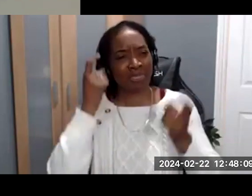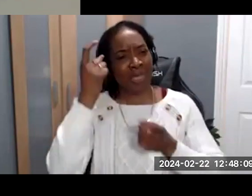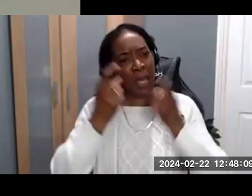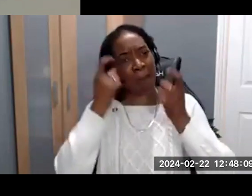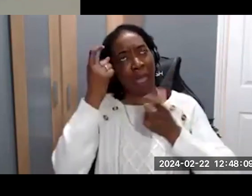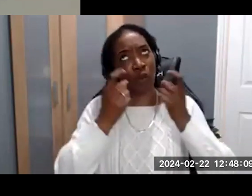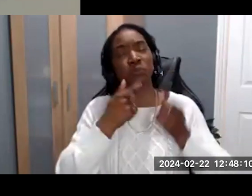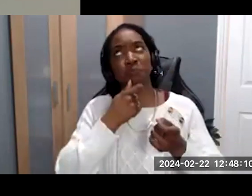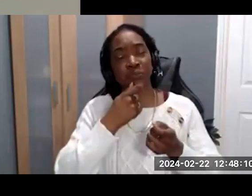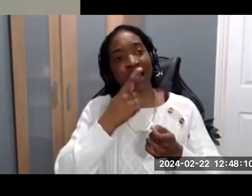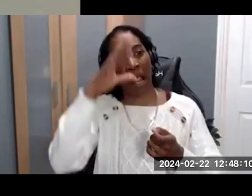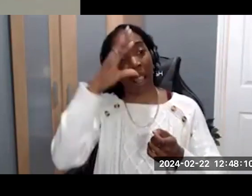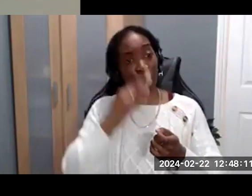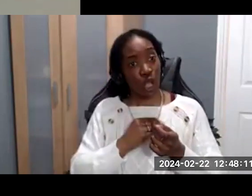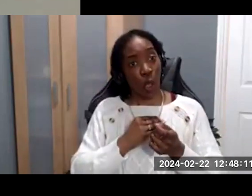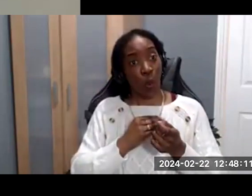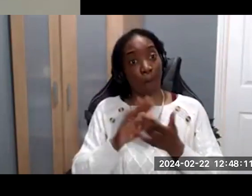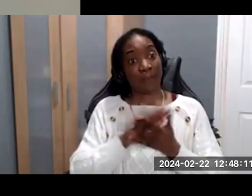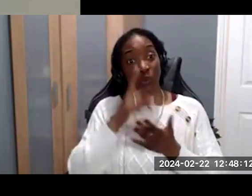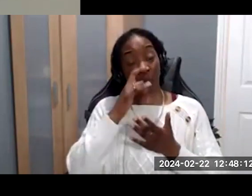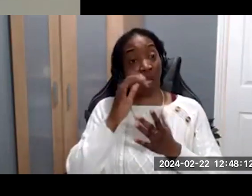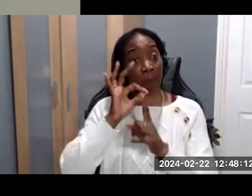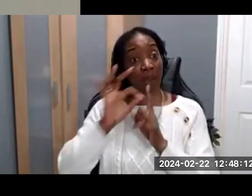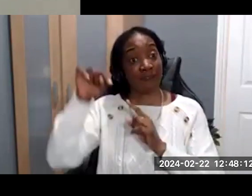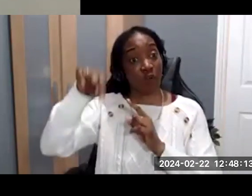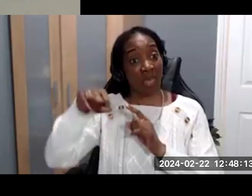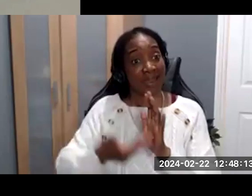you will need to access that budget at point of application that is not a problem we can